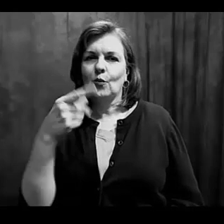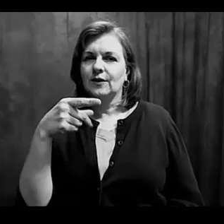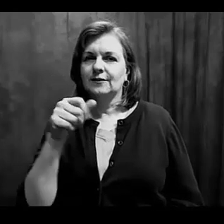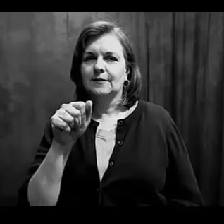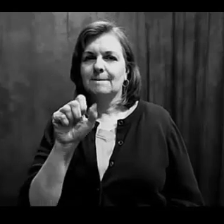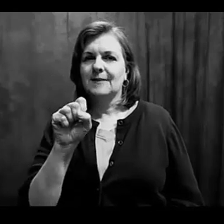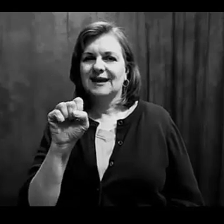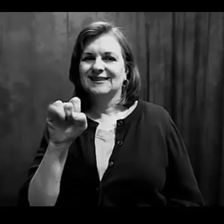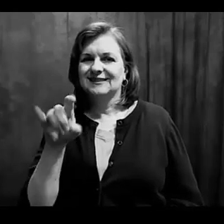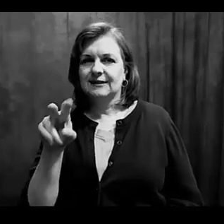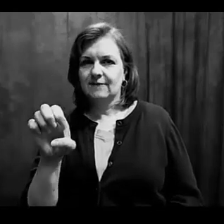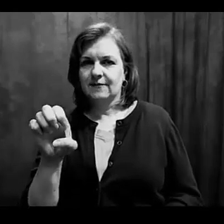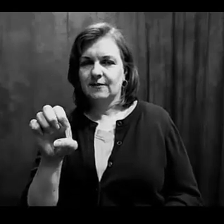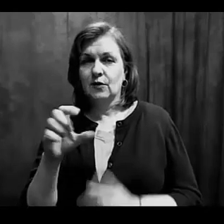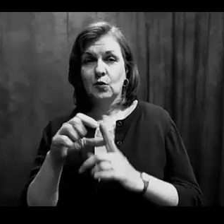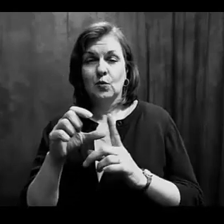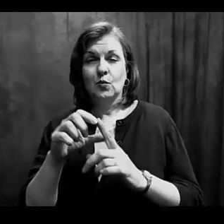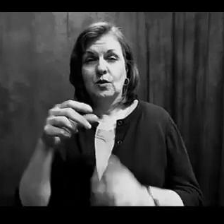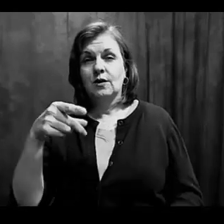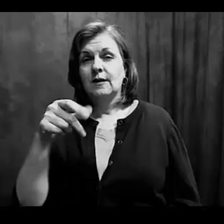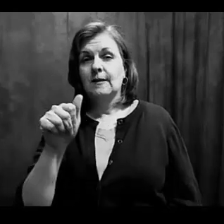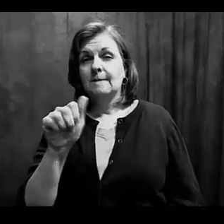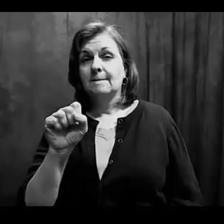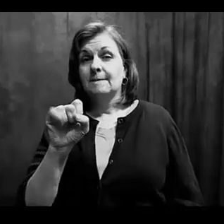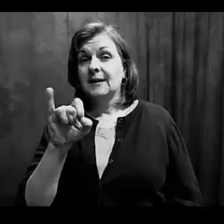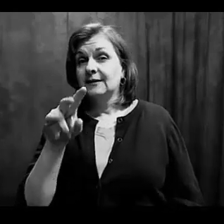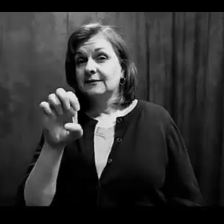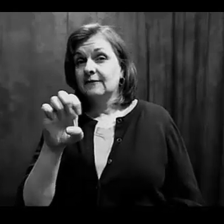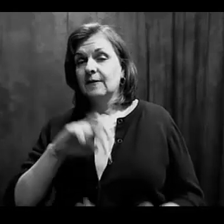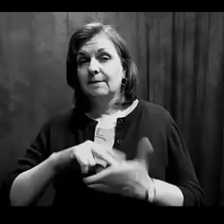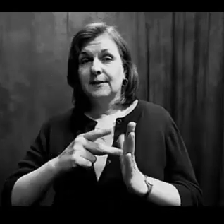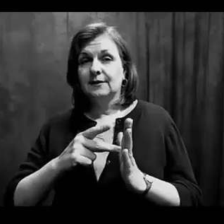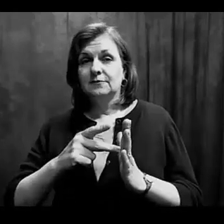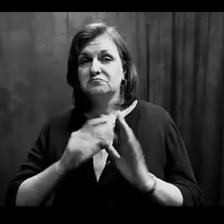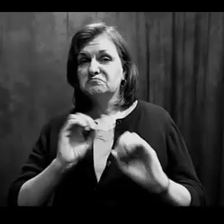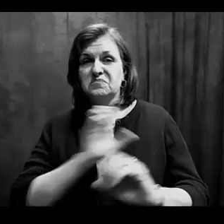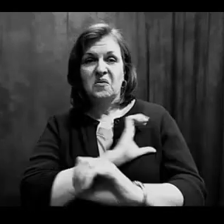it's not always passive - passive meant we didn't need any energy